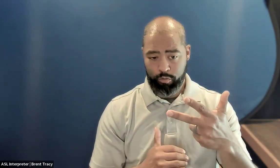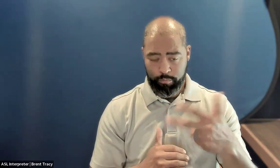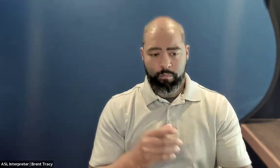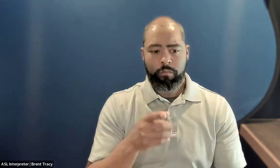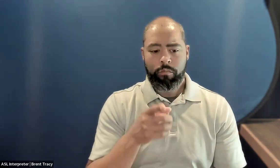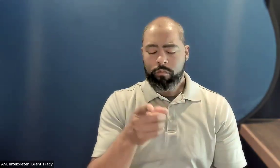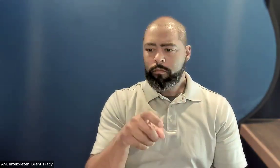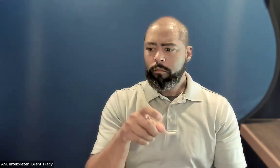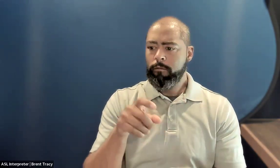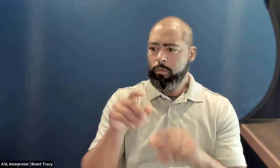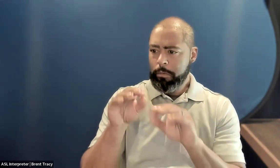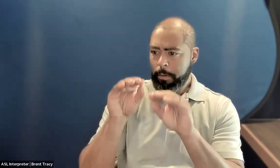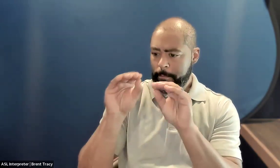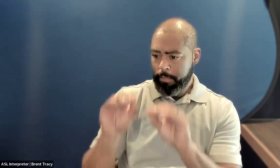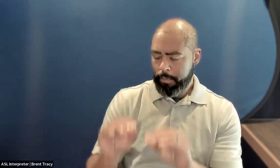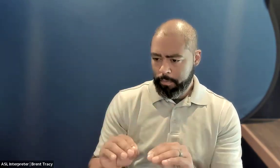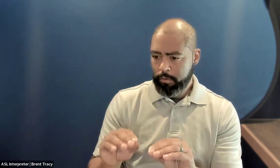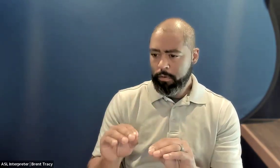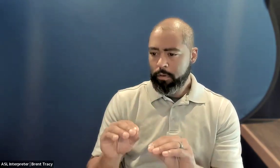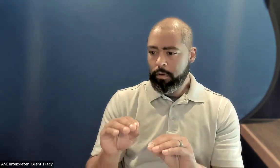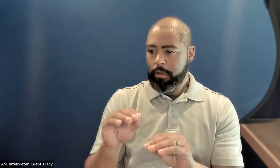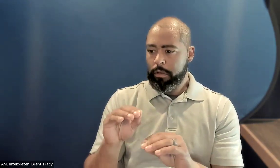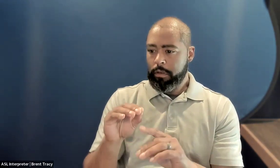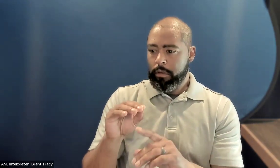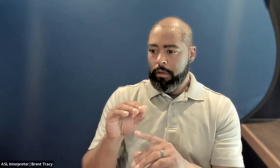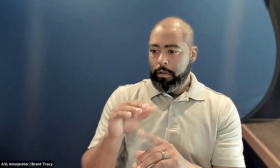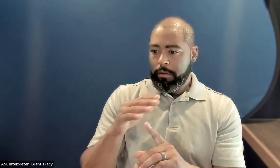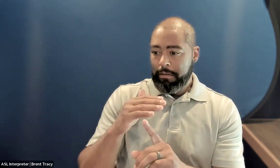climate hazards as far as the user knows.